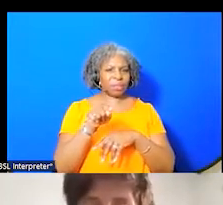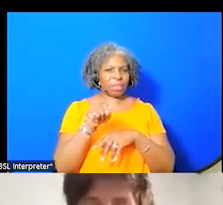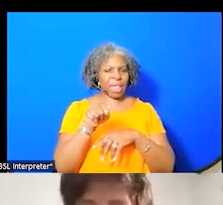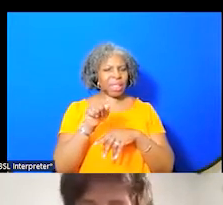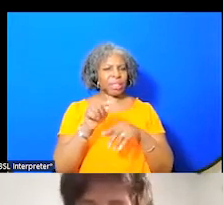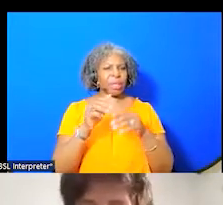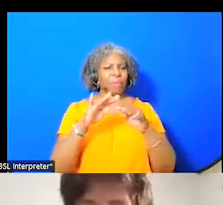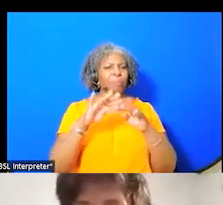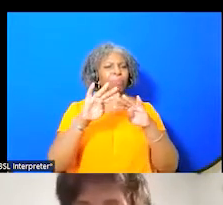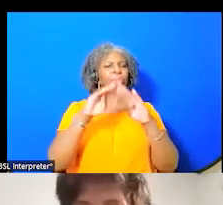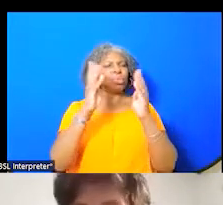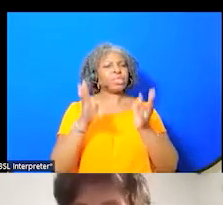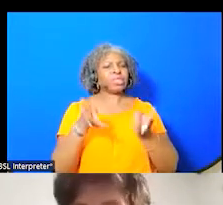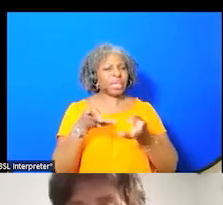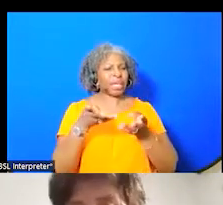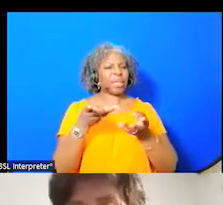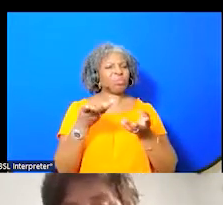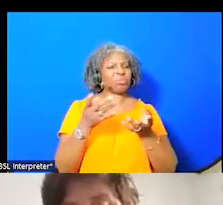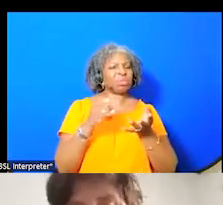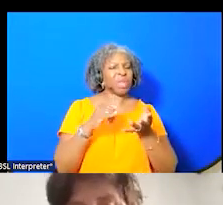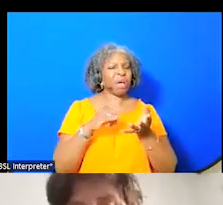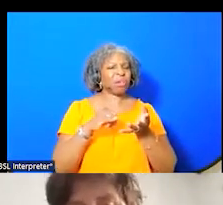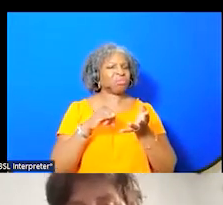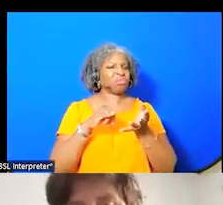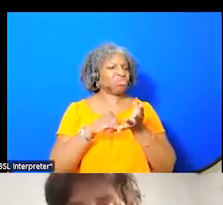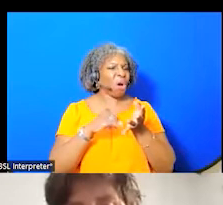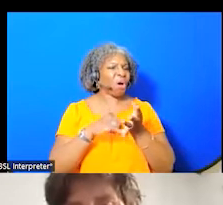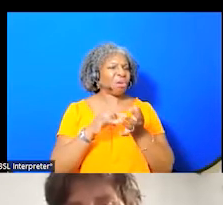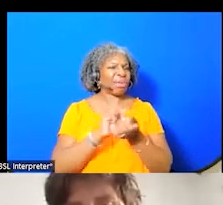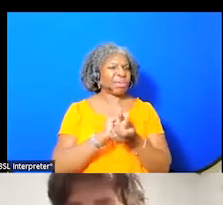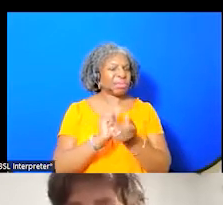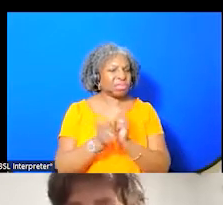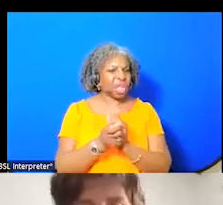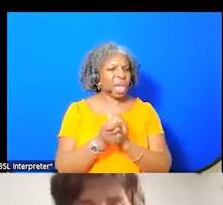a kind of stock exchange for seeds. Like Amy kind of around the